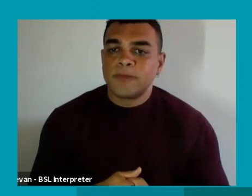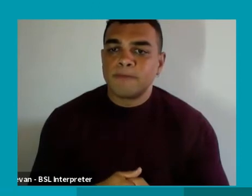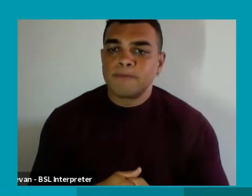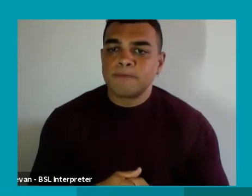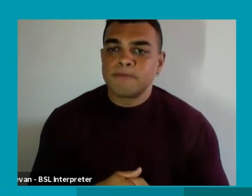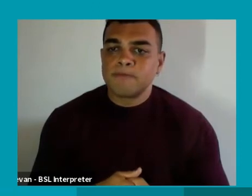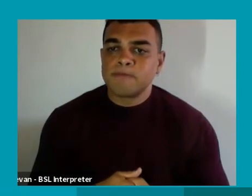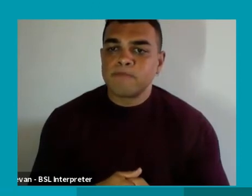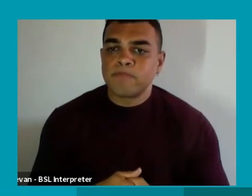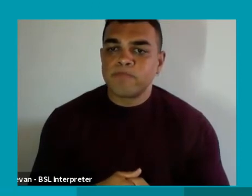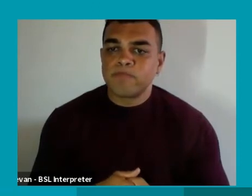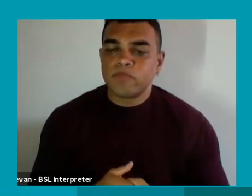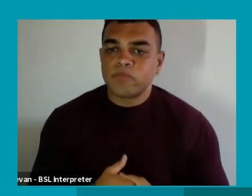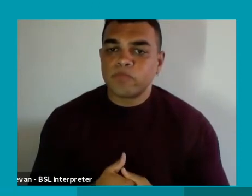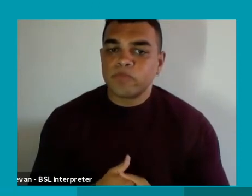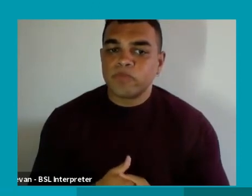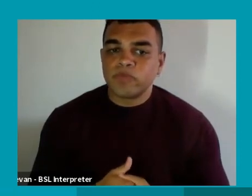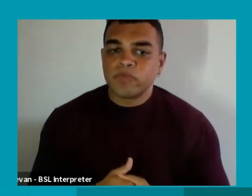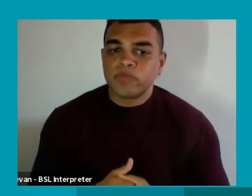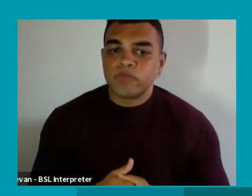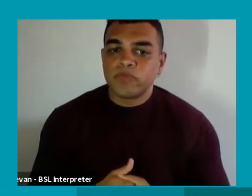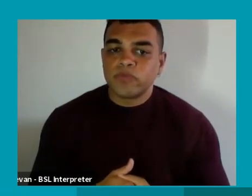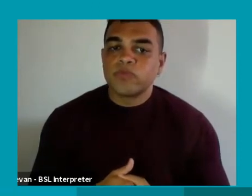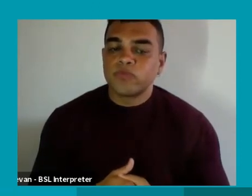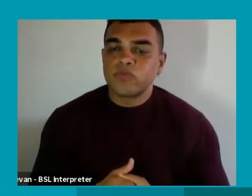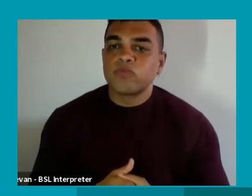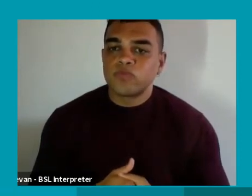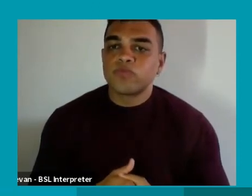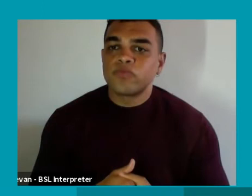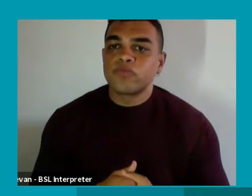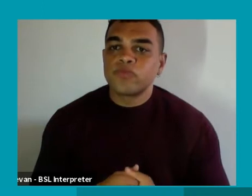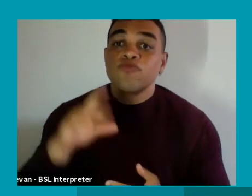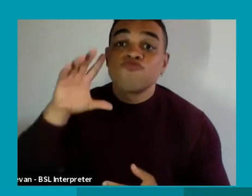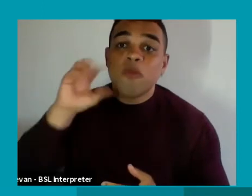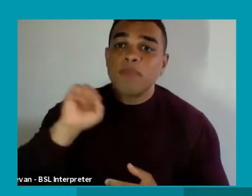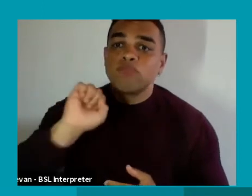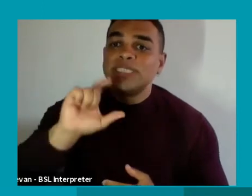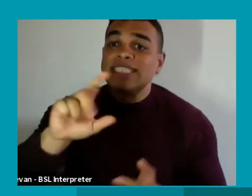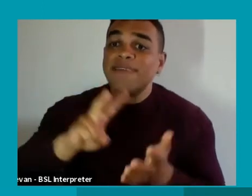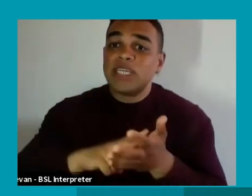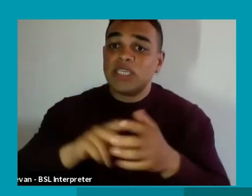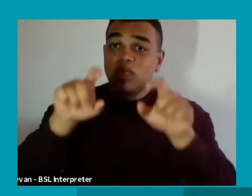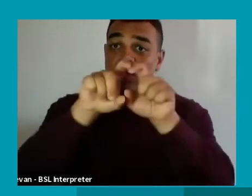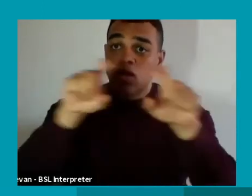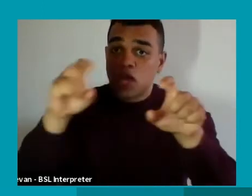much time you have to impress a recruiter somewhere between 5 and 10 seconds. That's what they're really going to be looking at so that professional profile,